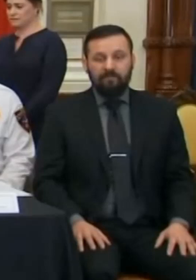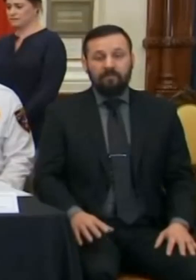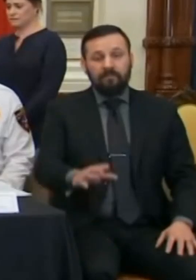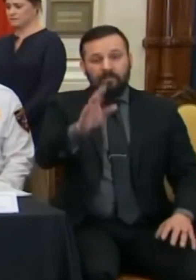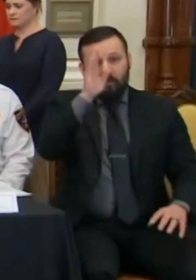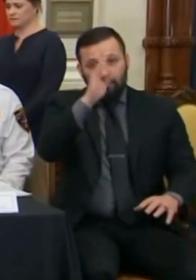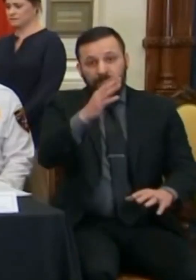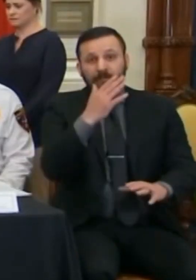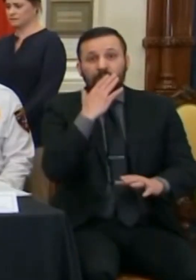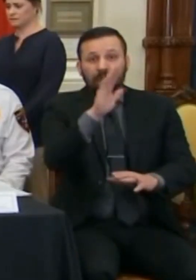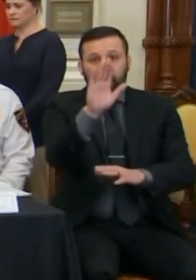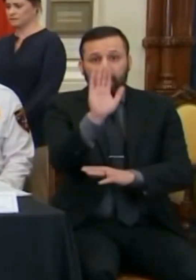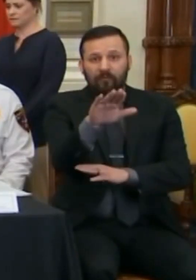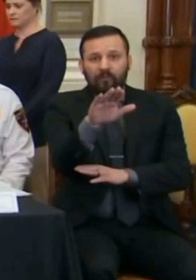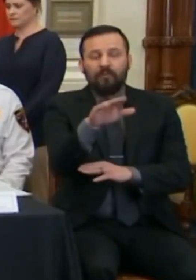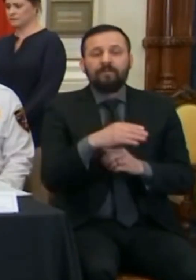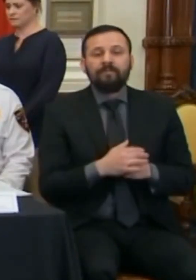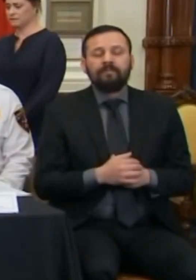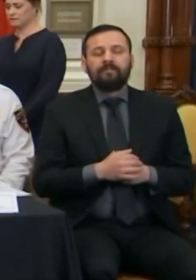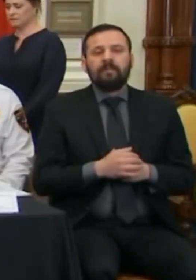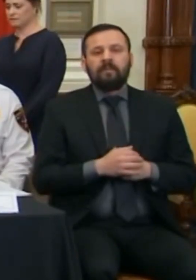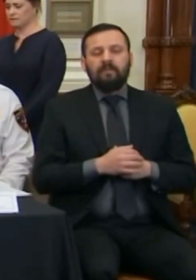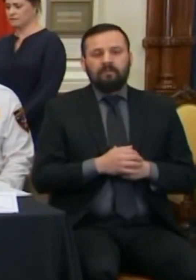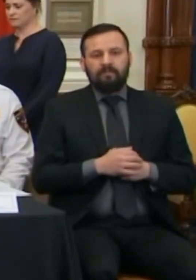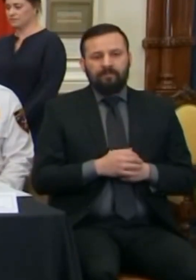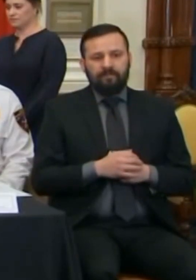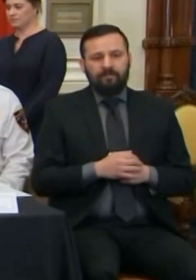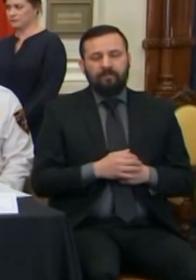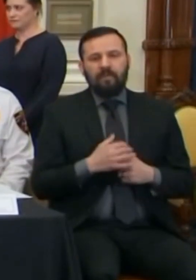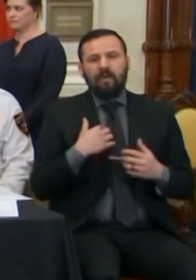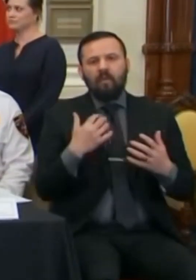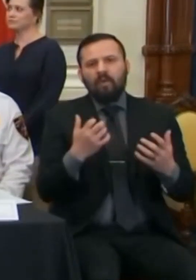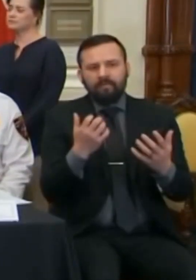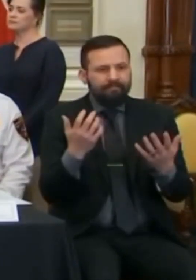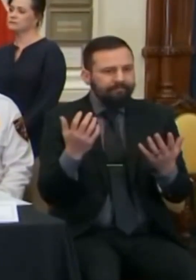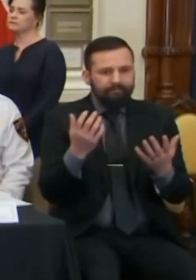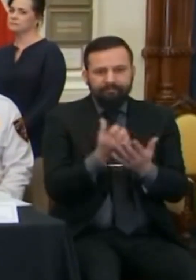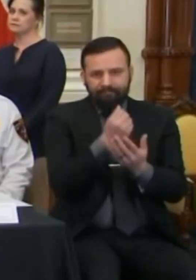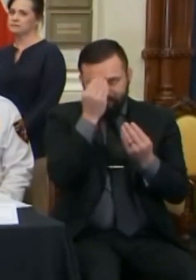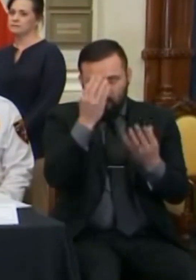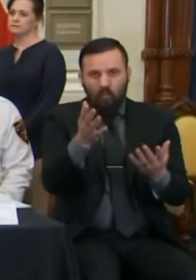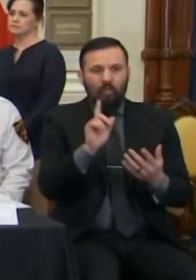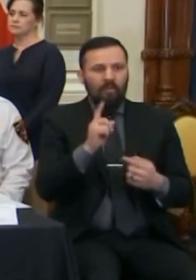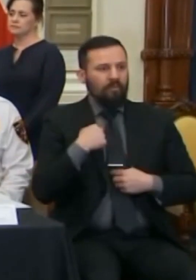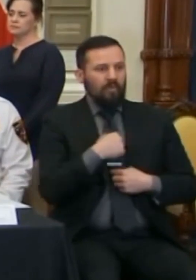afternoon I want to let you know where we stand with regard to the state's